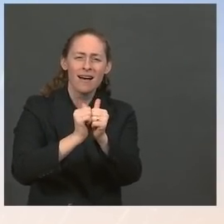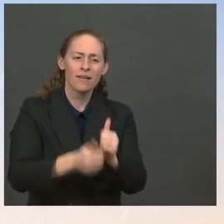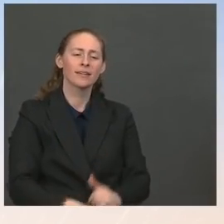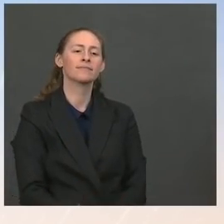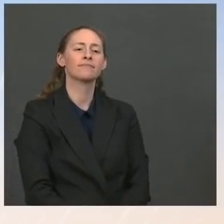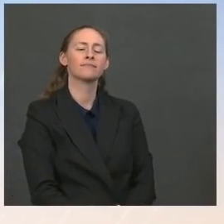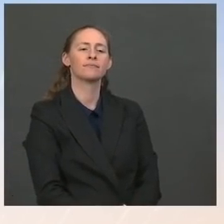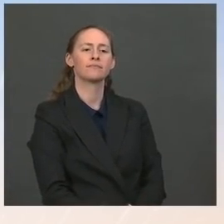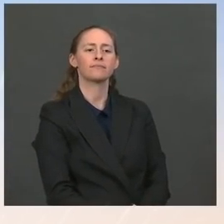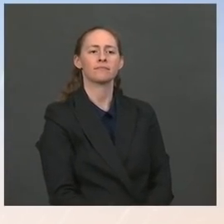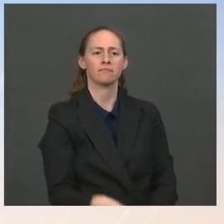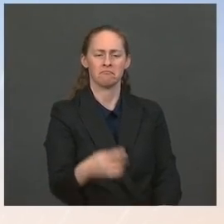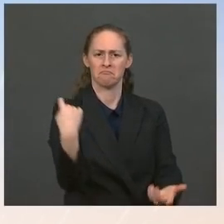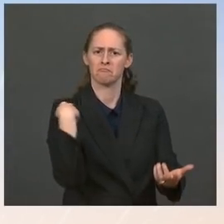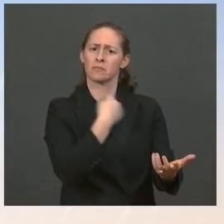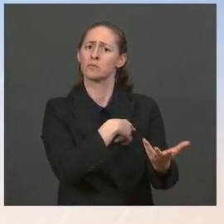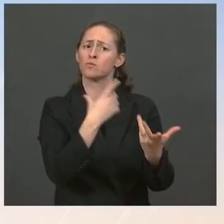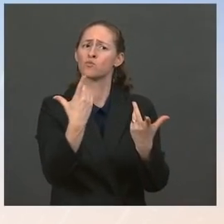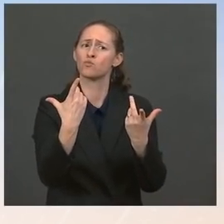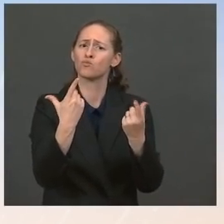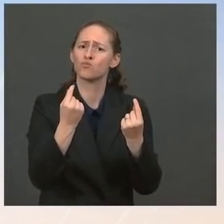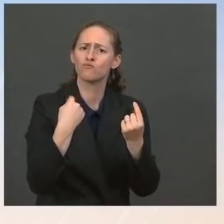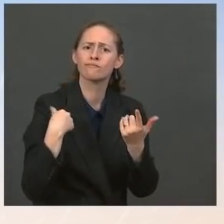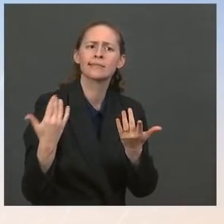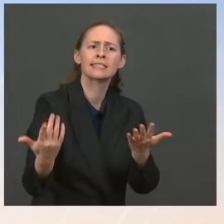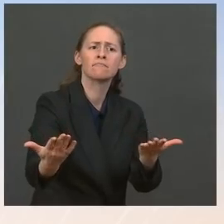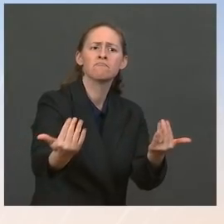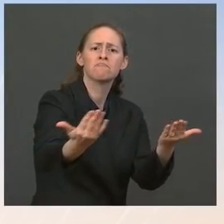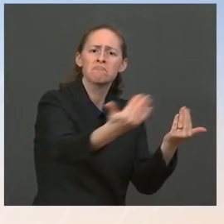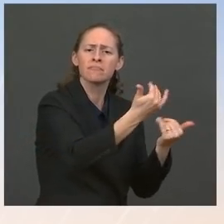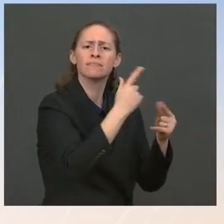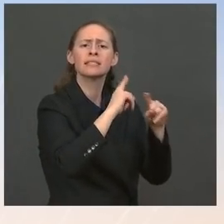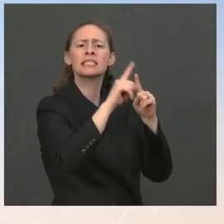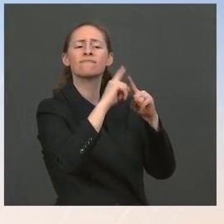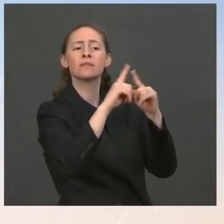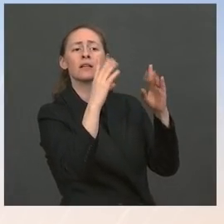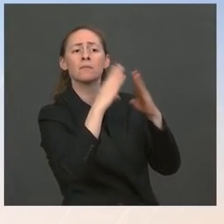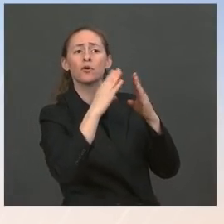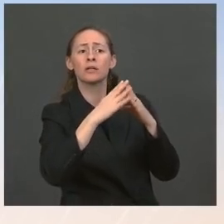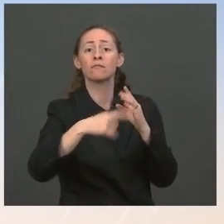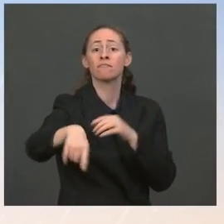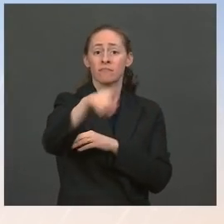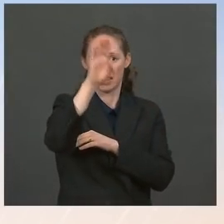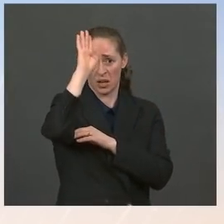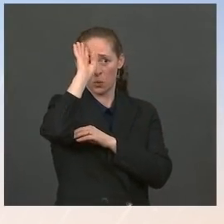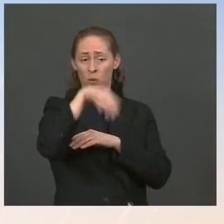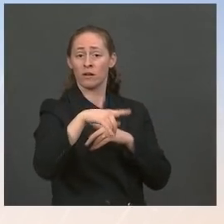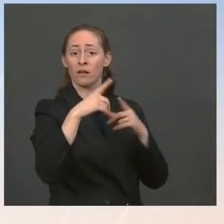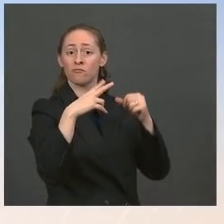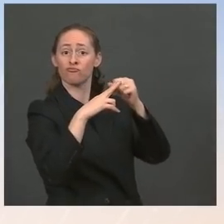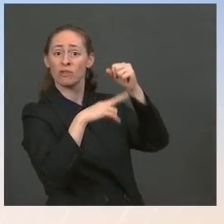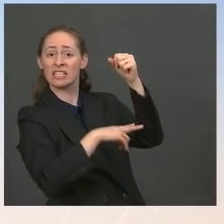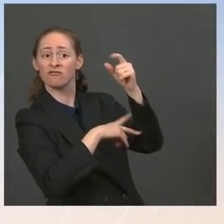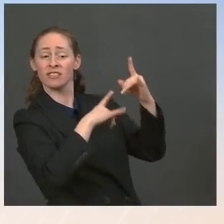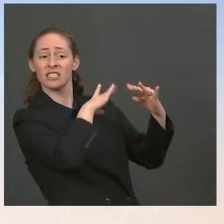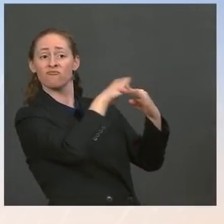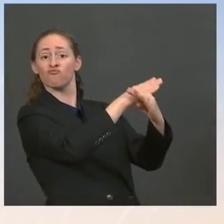Sometimes it really is the case that an overpass went in a certain way that is so harmful that it's got to come down or maybe be put underground. Other times, maybe it's not that way.